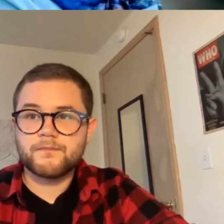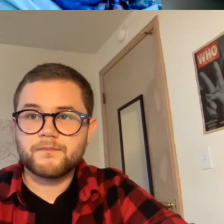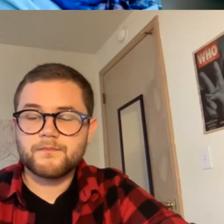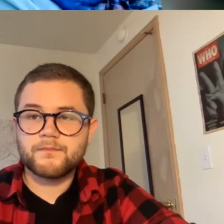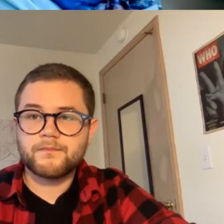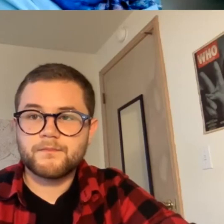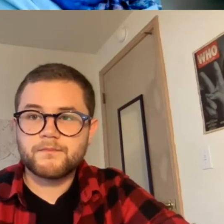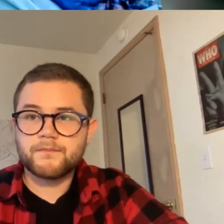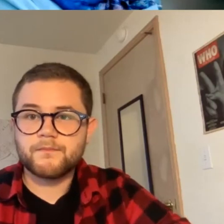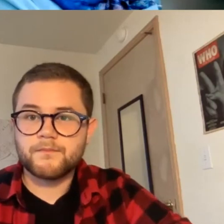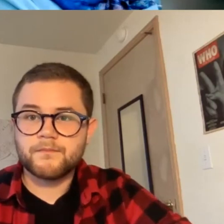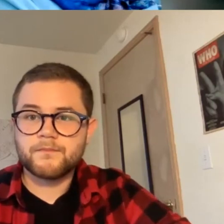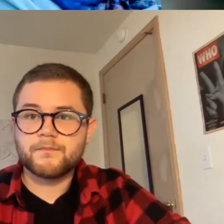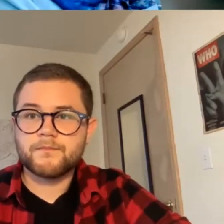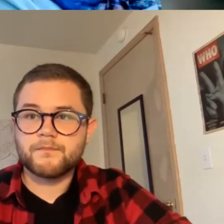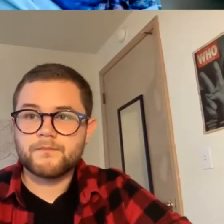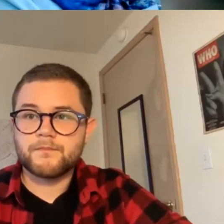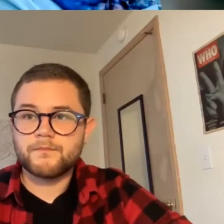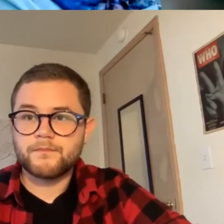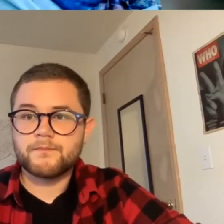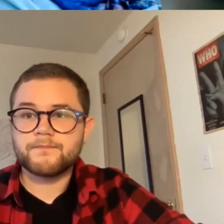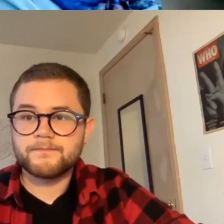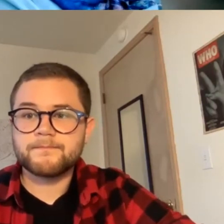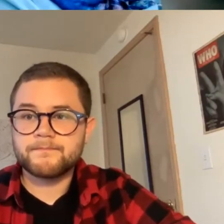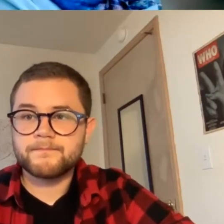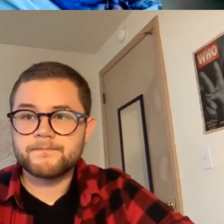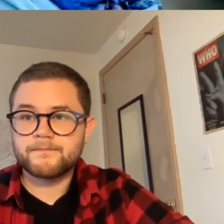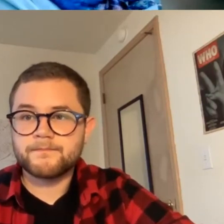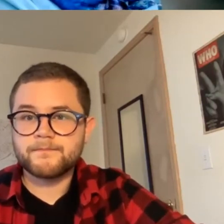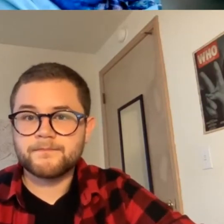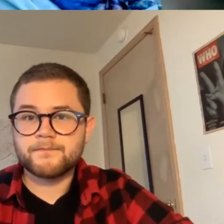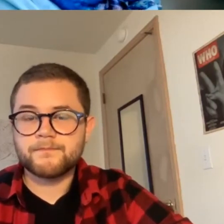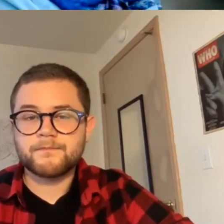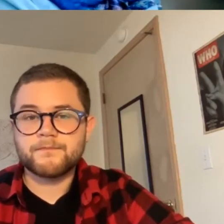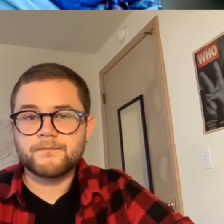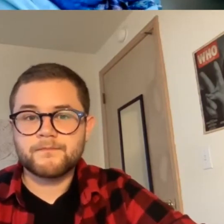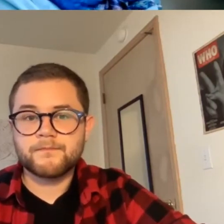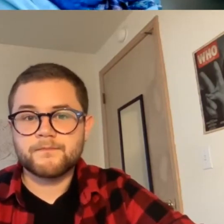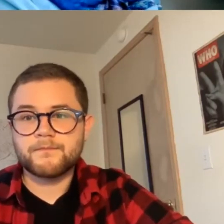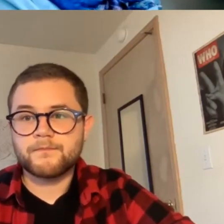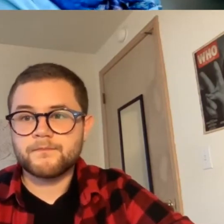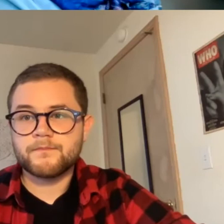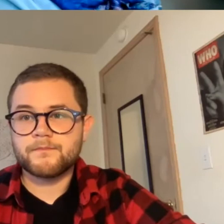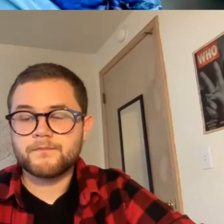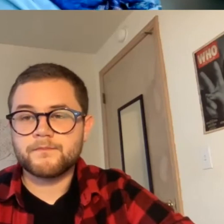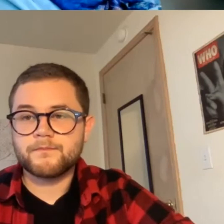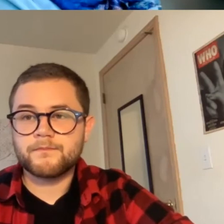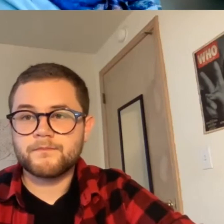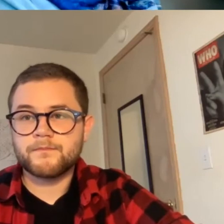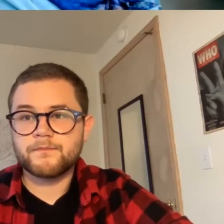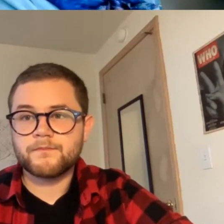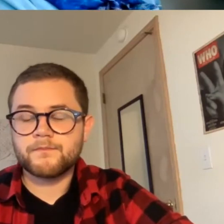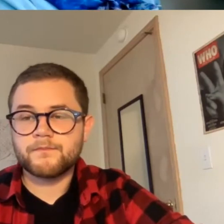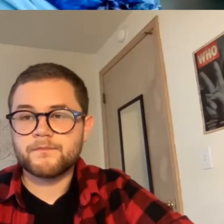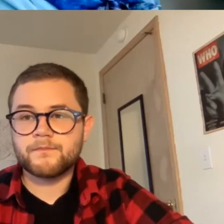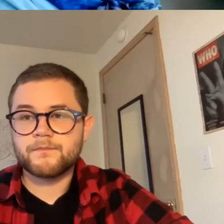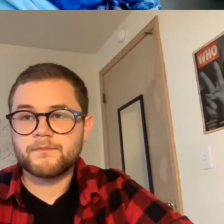misnomer that it's connected. And also, we, we were given an offer to improve the slide.